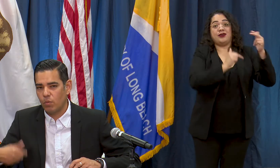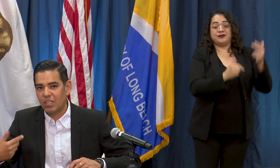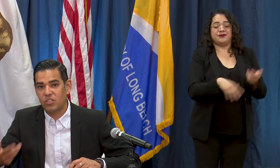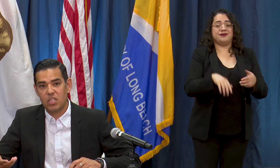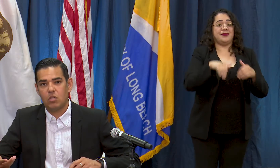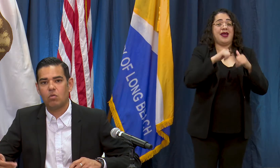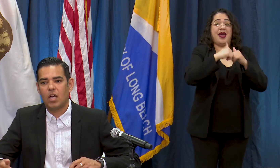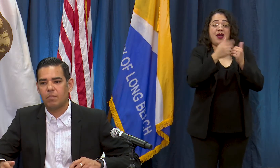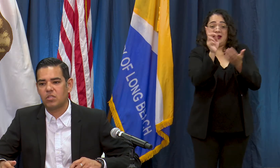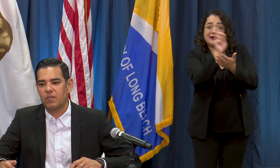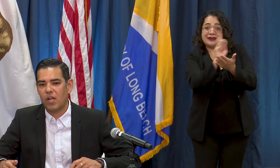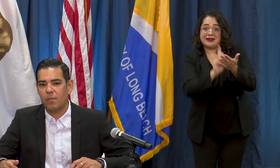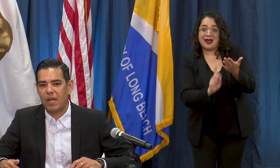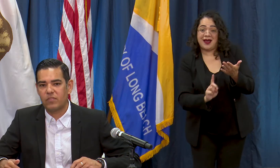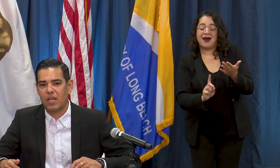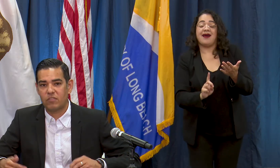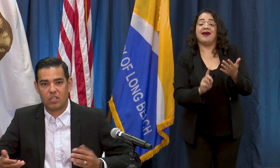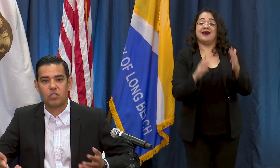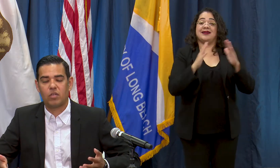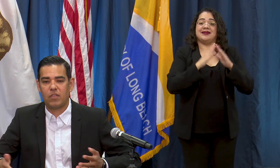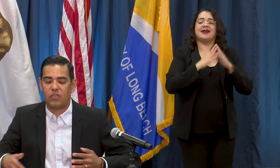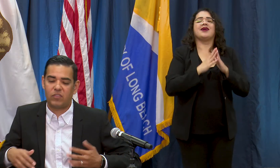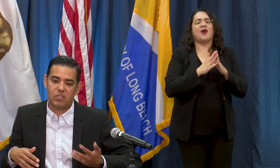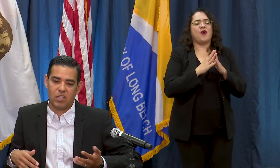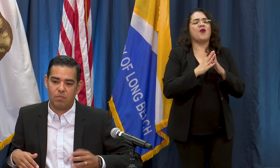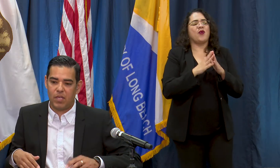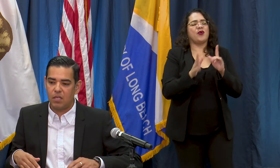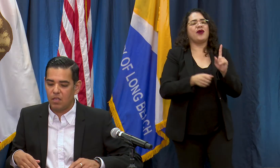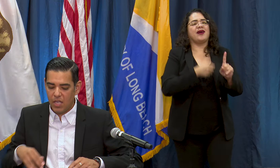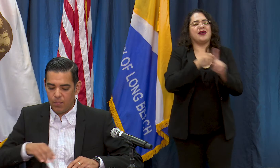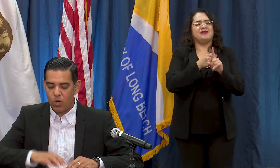will continue to develop as a country and I think that's going to be important